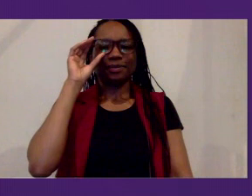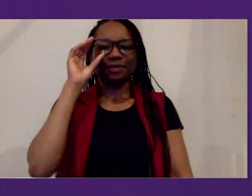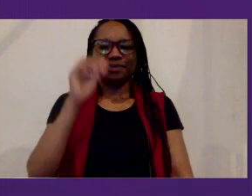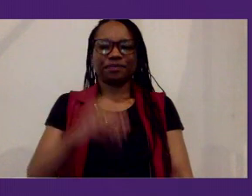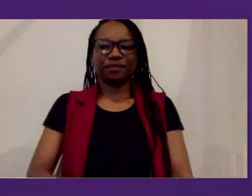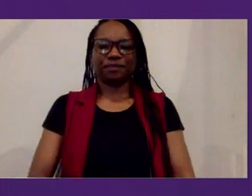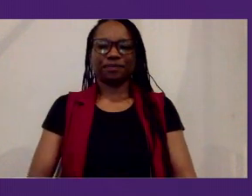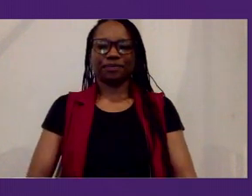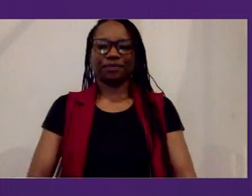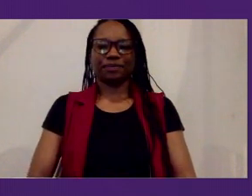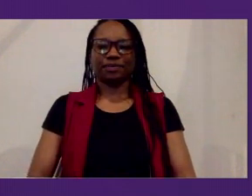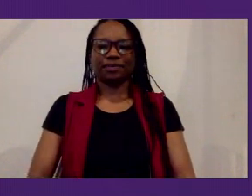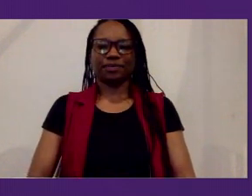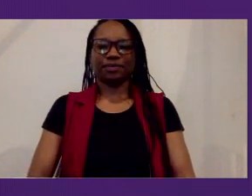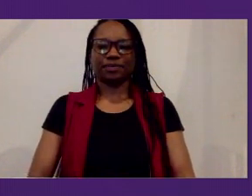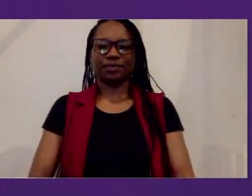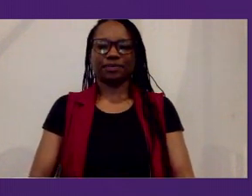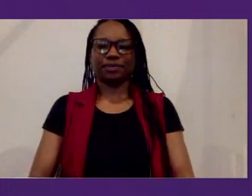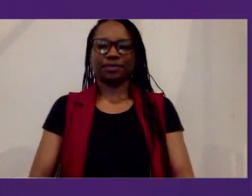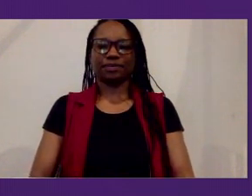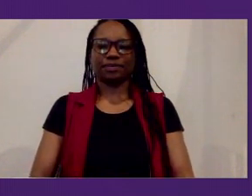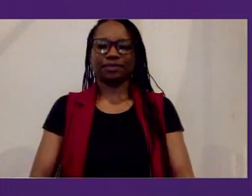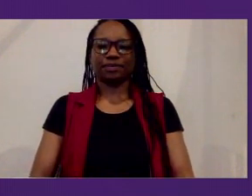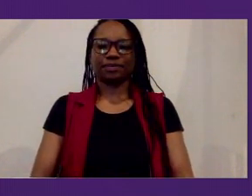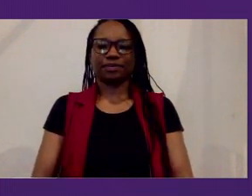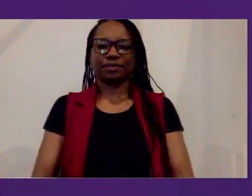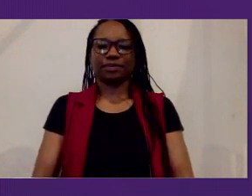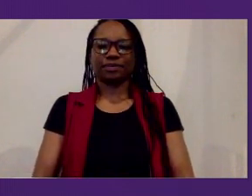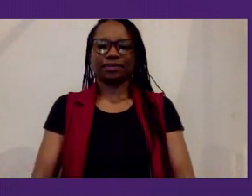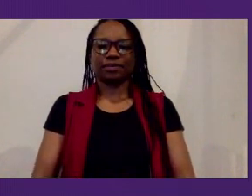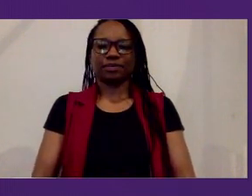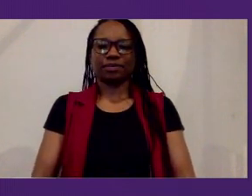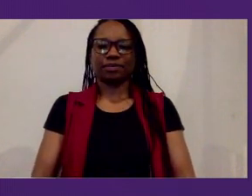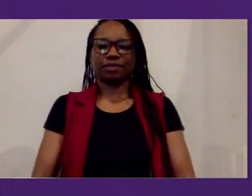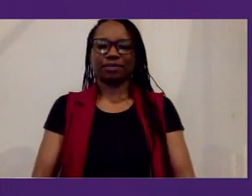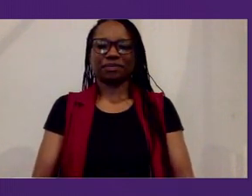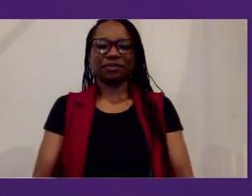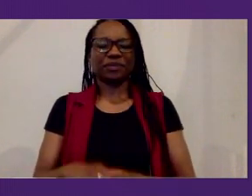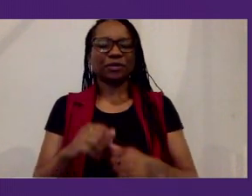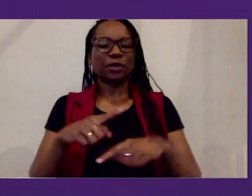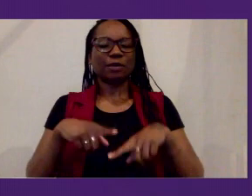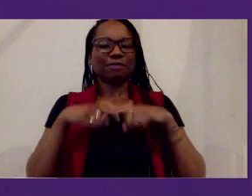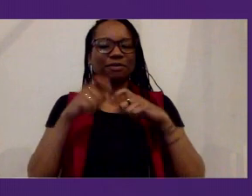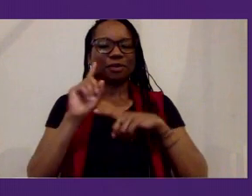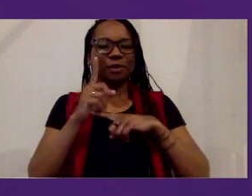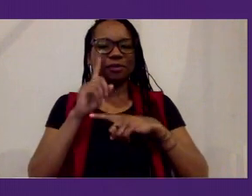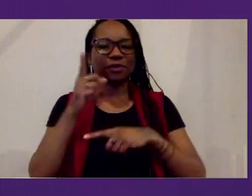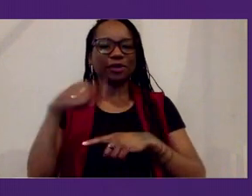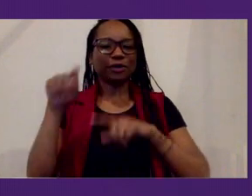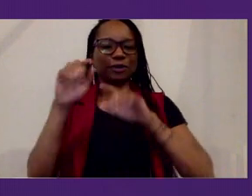Take a moment for you to type that in. Feel free to introduce yourselves if you like.